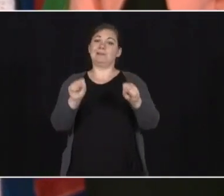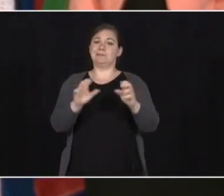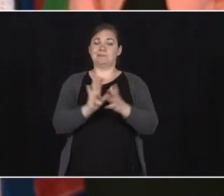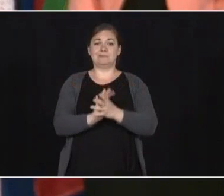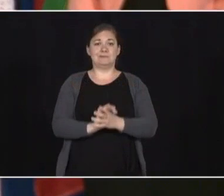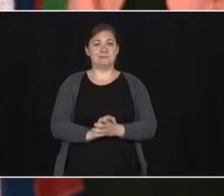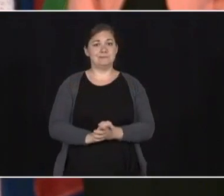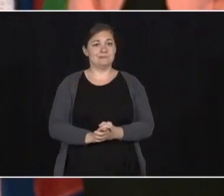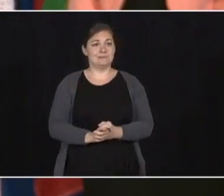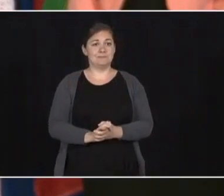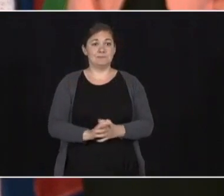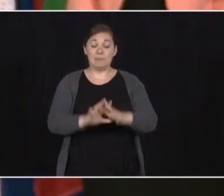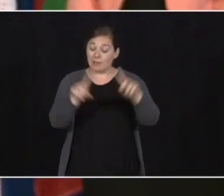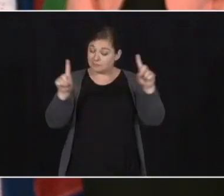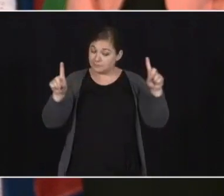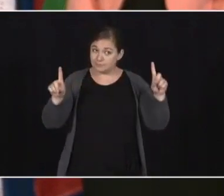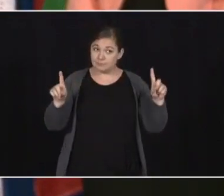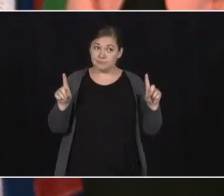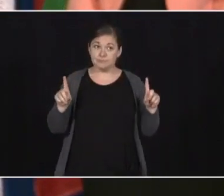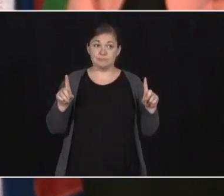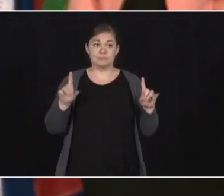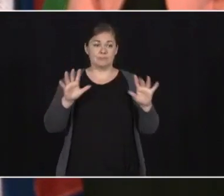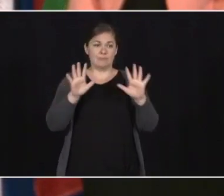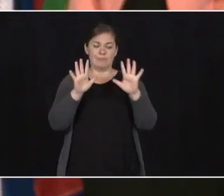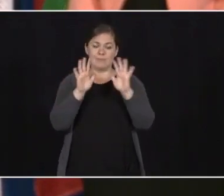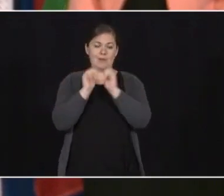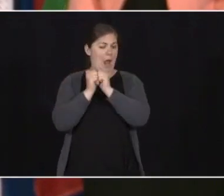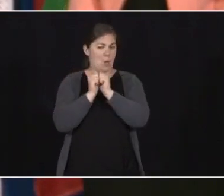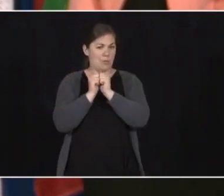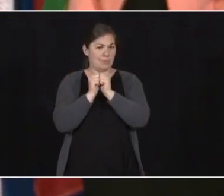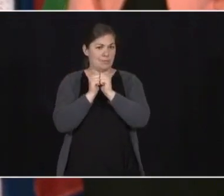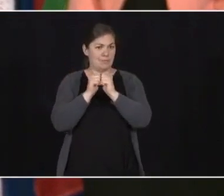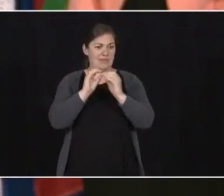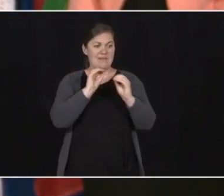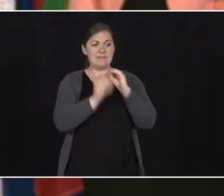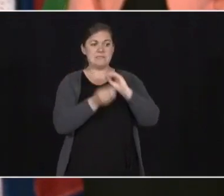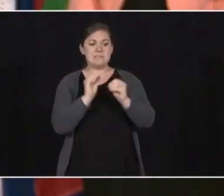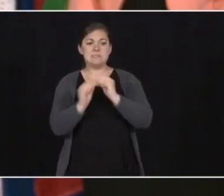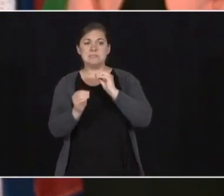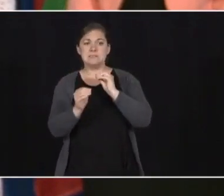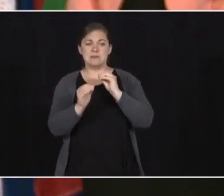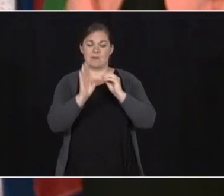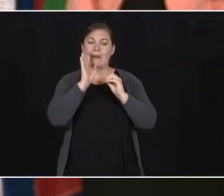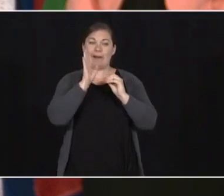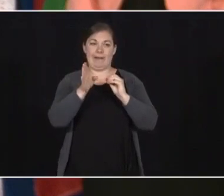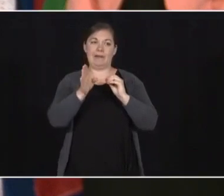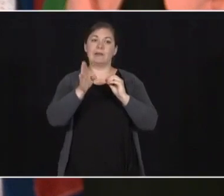The question is, how will be fixed the problem?